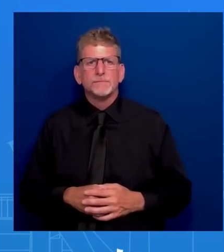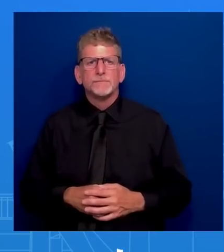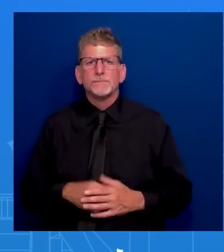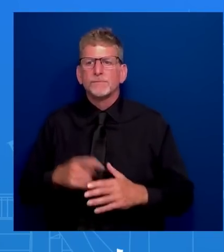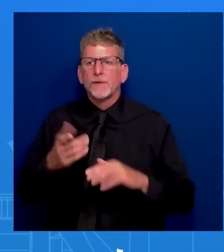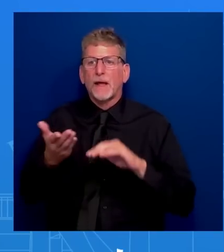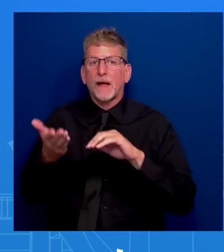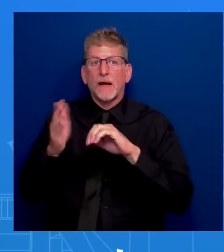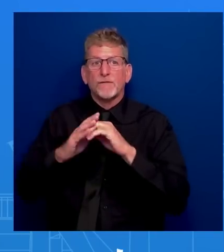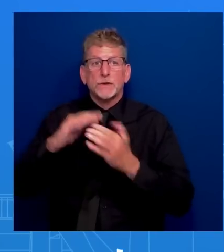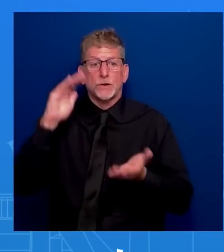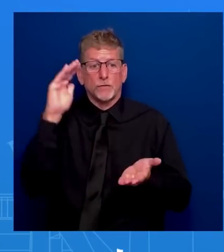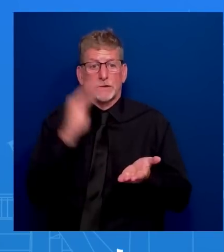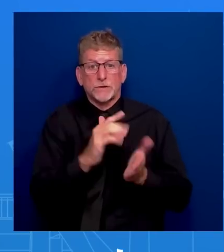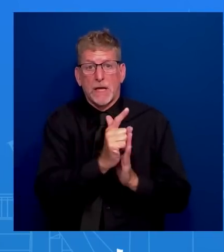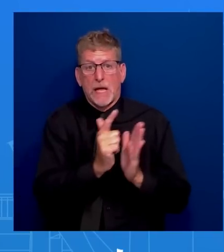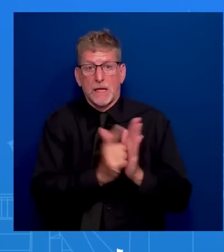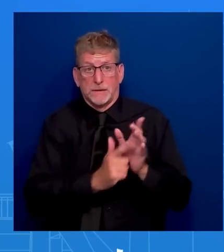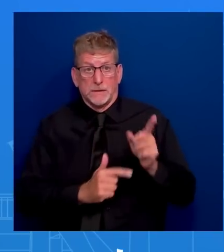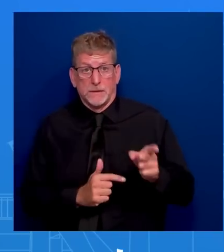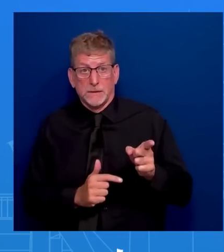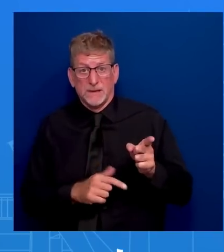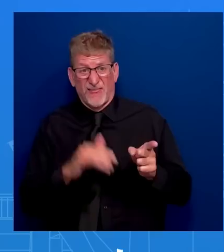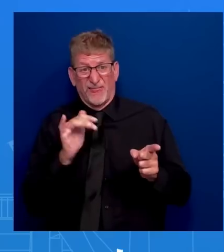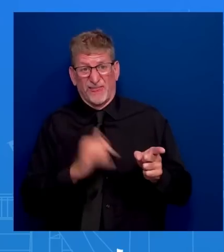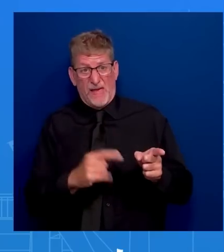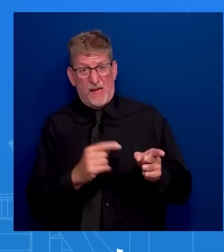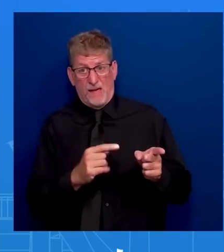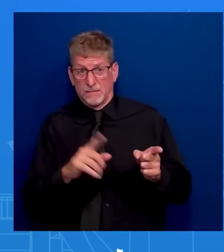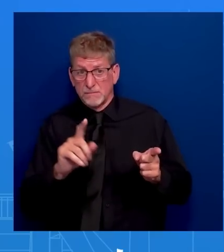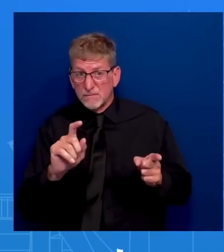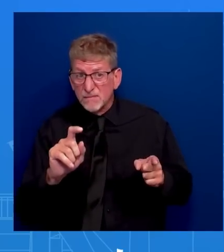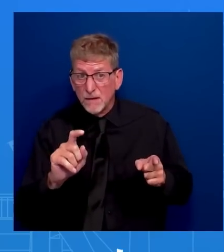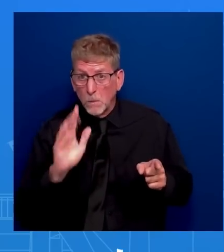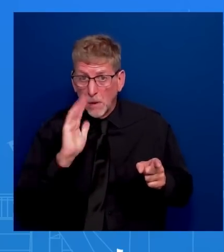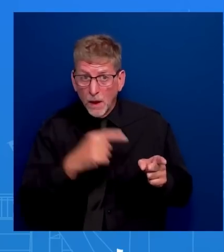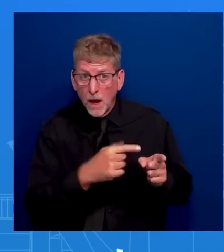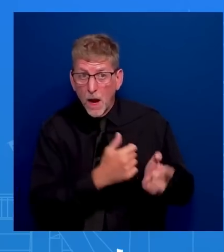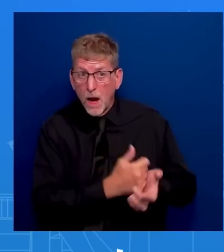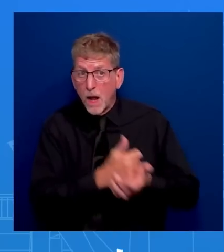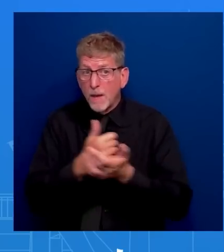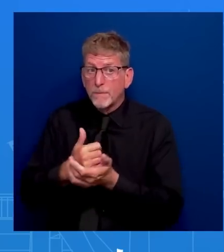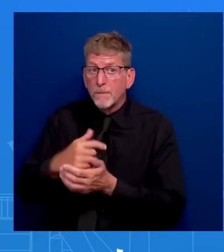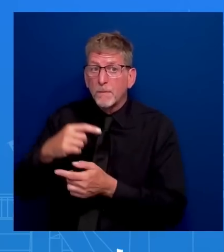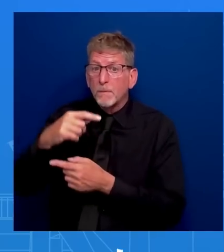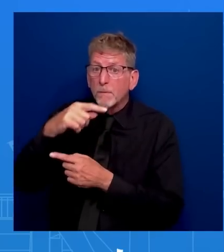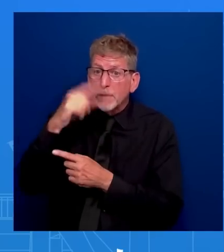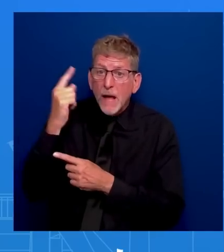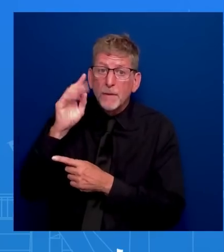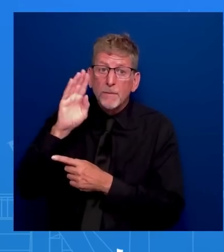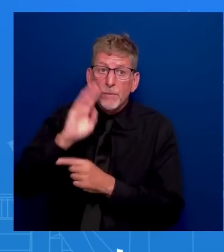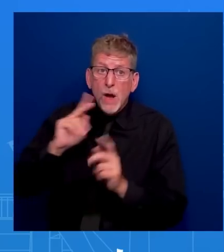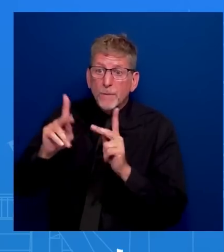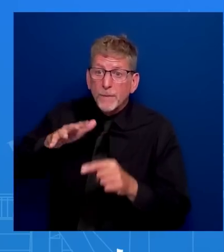make up a disproportionate share of poverty rates and pay more in energy costs? And to what extent will the administration